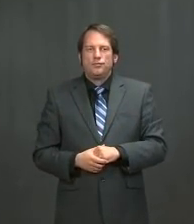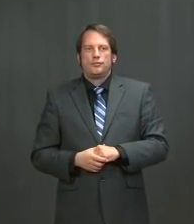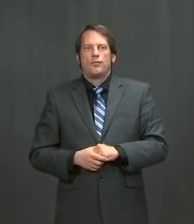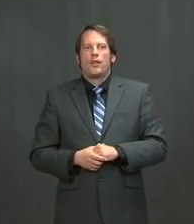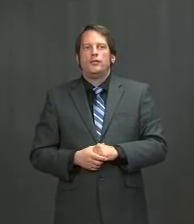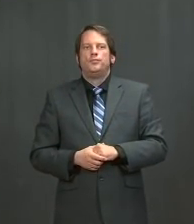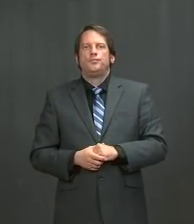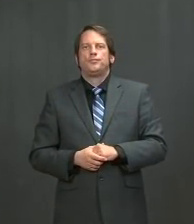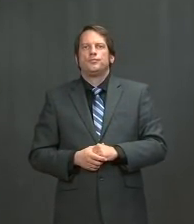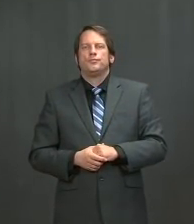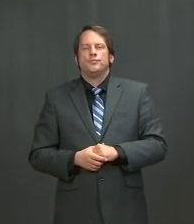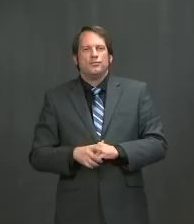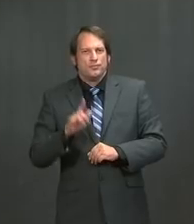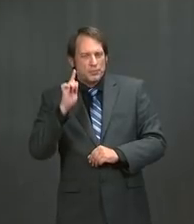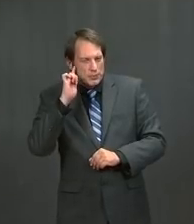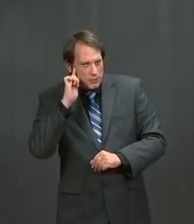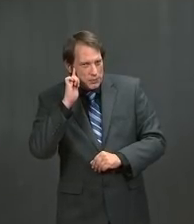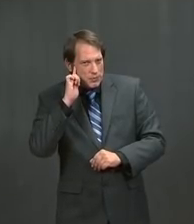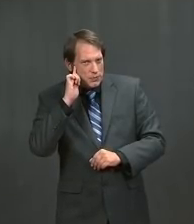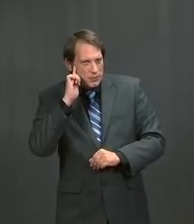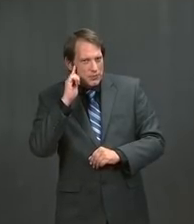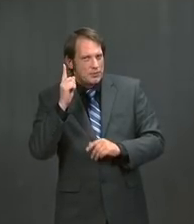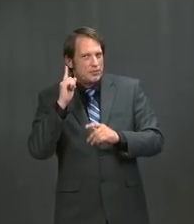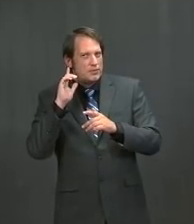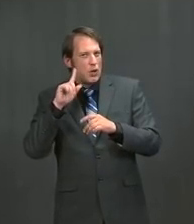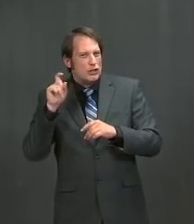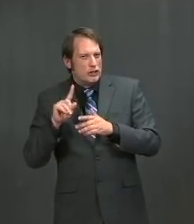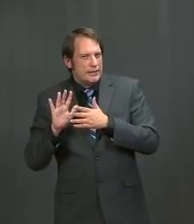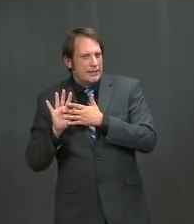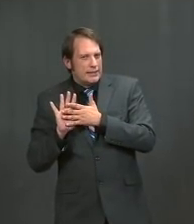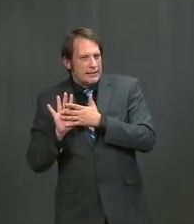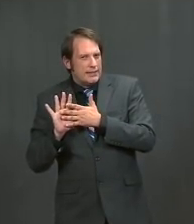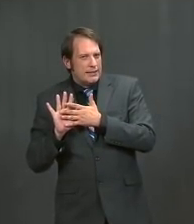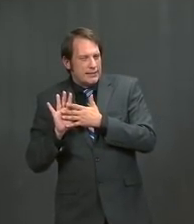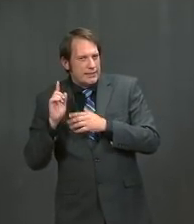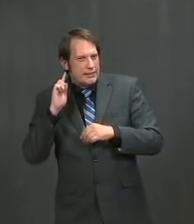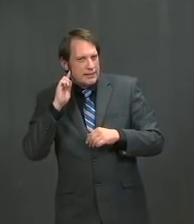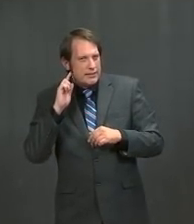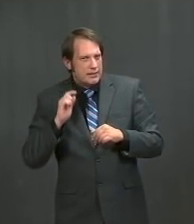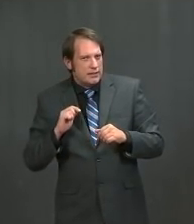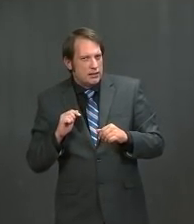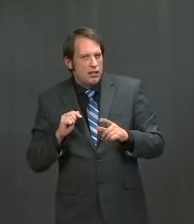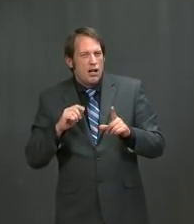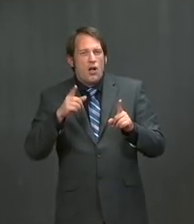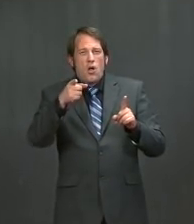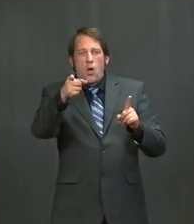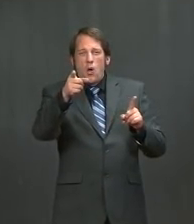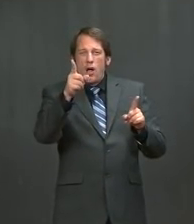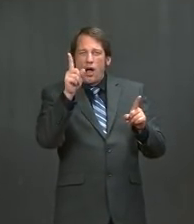When do you anticipate that the President will nominate someone to replace Neera Tanden? And then I have one more quick international one.